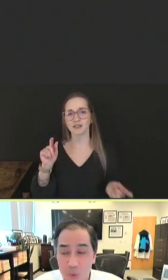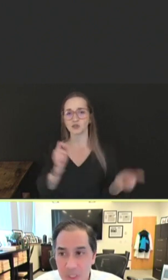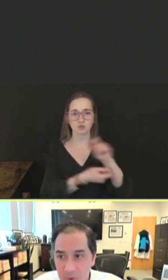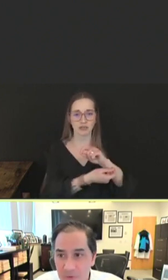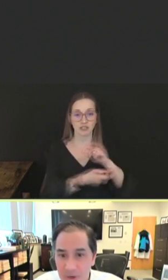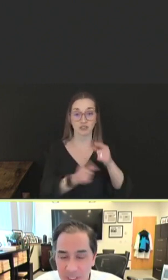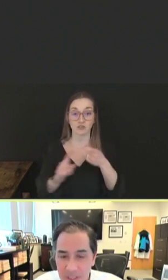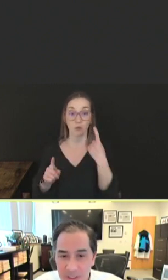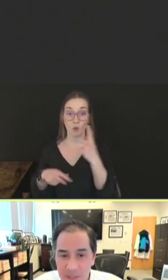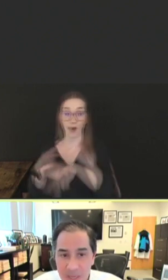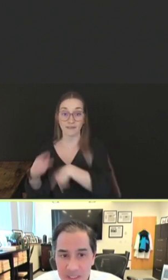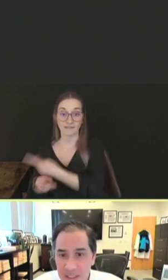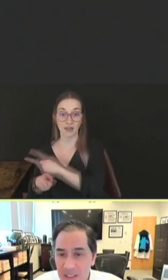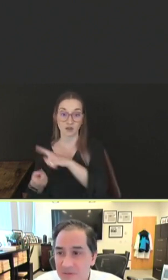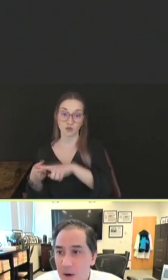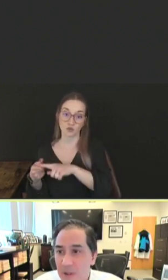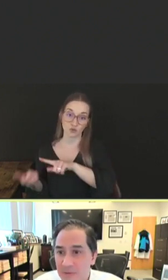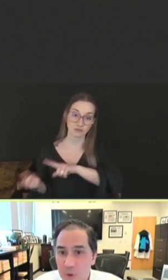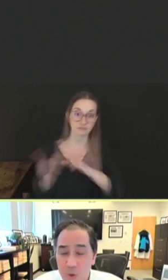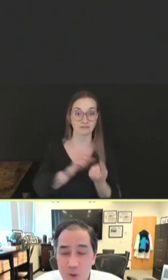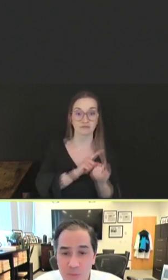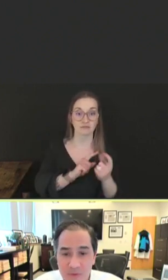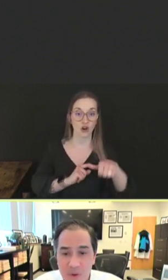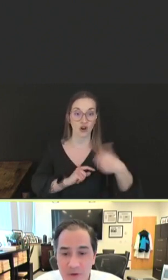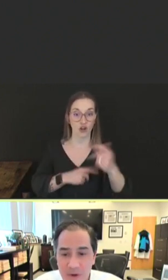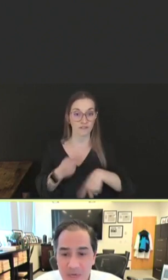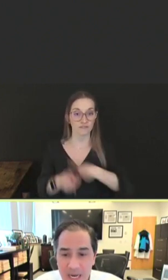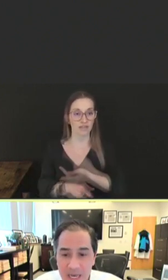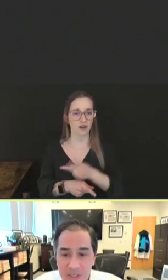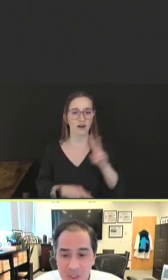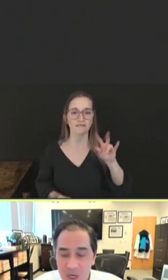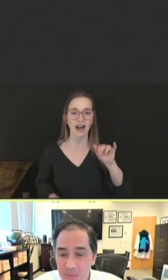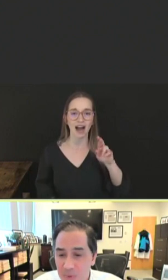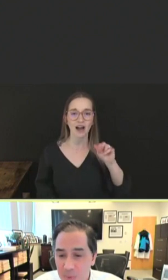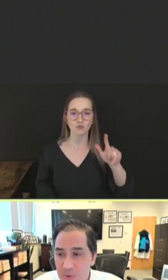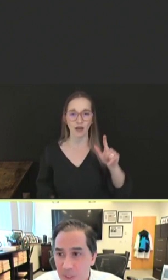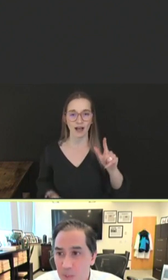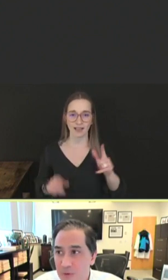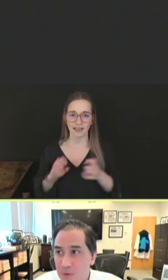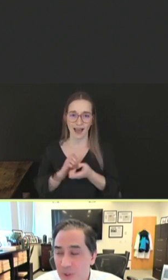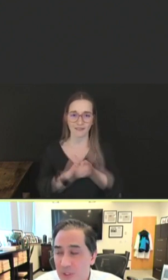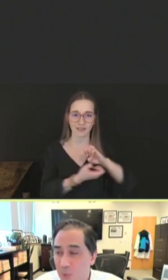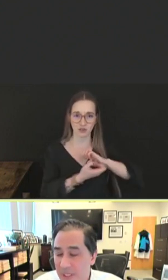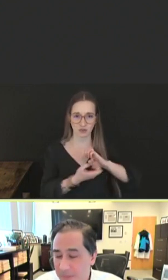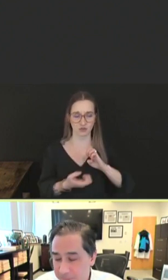to another variant, basically viral evolution before our very eyes, up through summer of 2022.